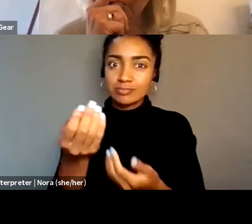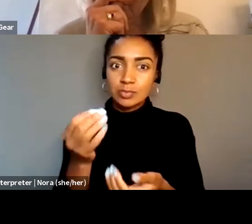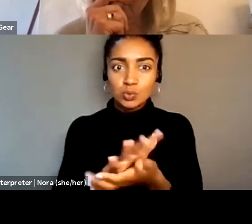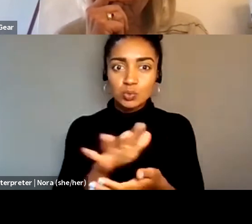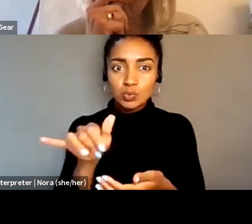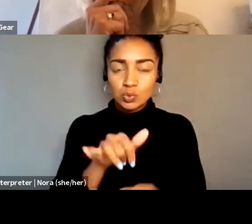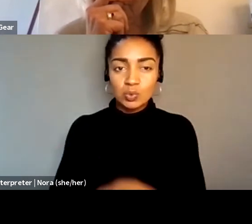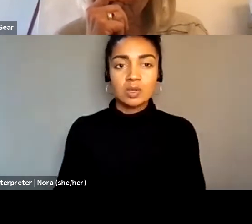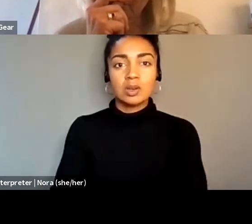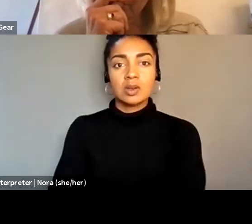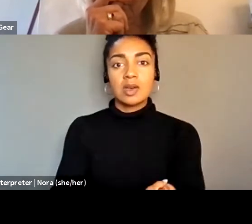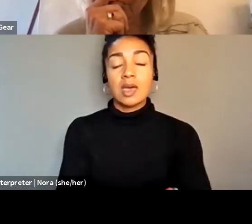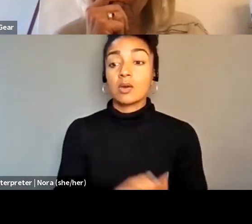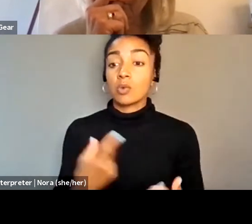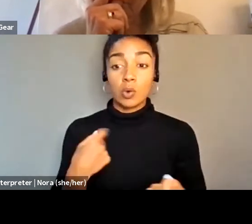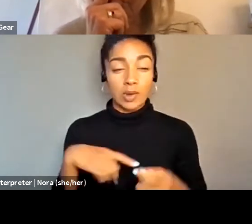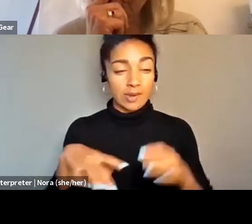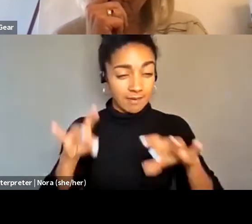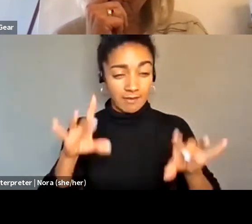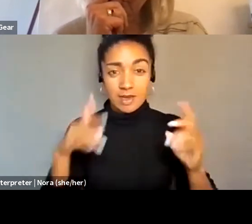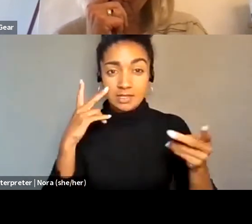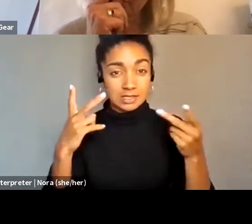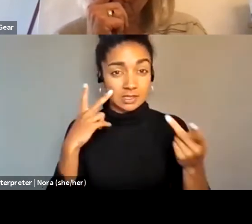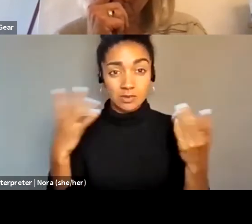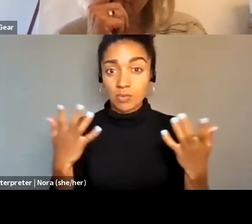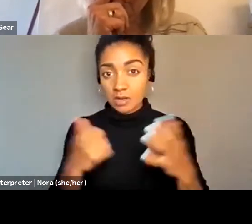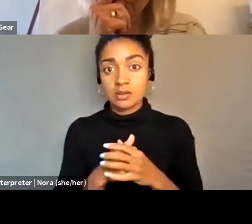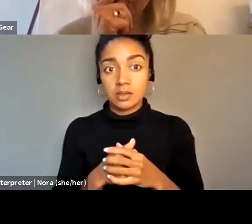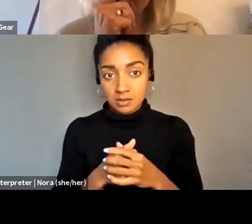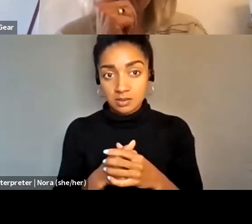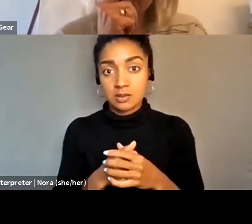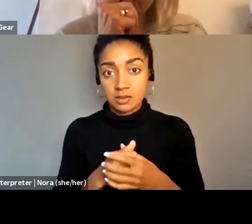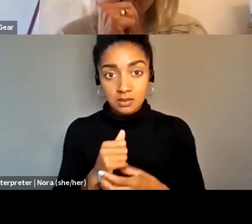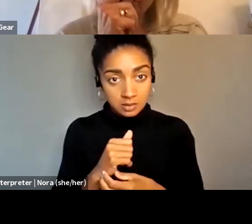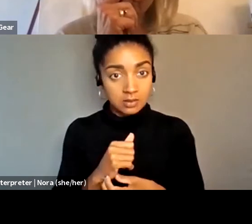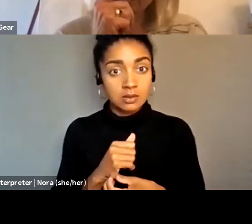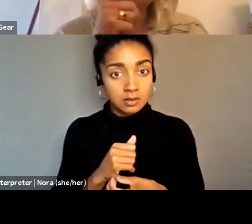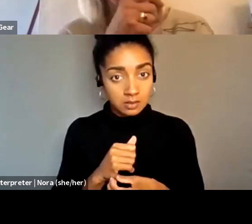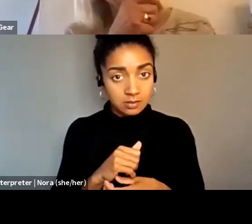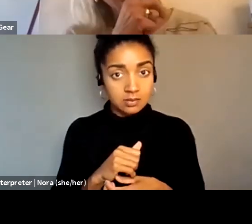at in a number of girls will support at least three girls with minimum